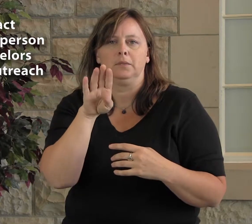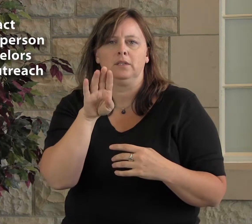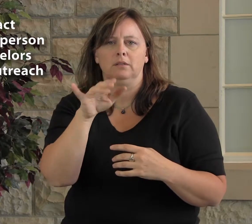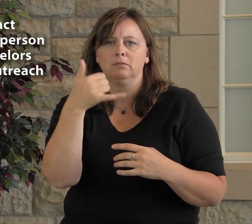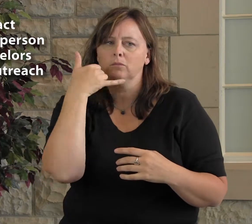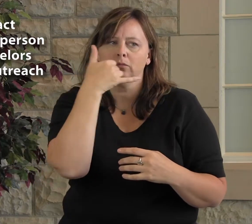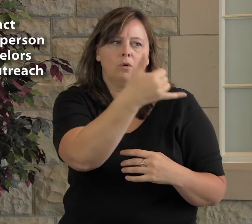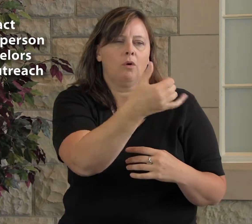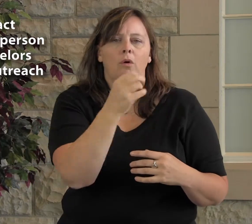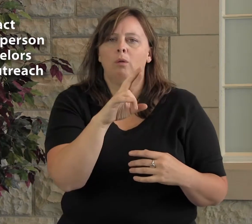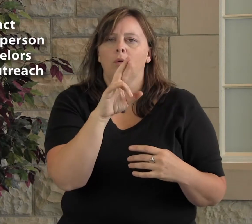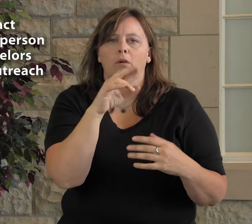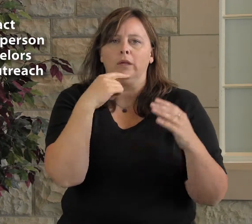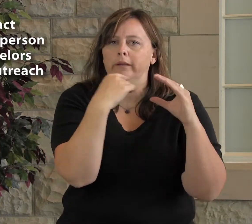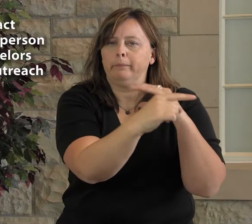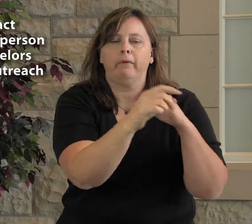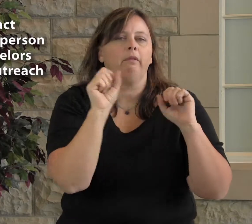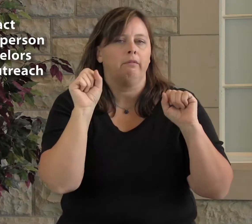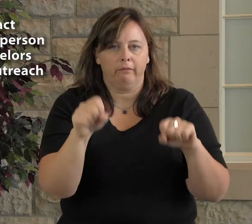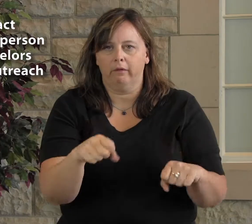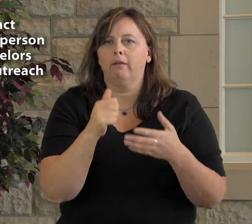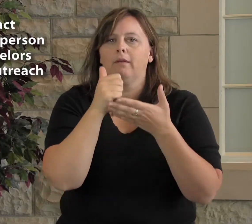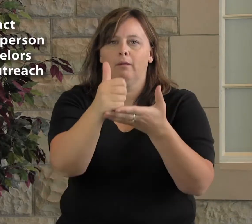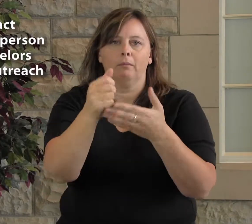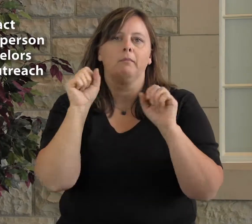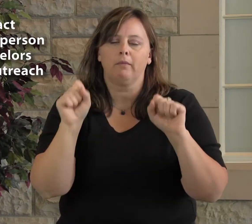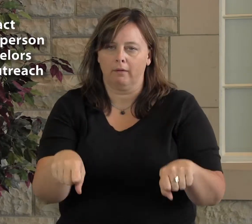Give her a call or email, and she can provide you some guidance.